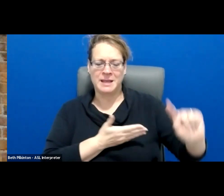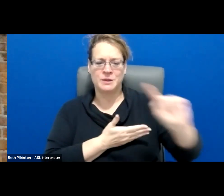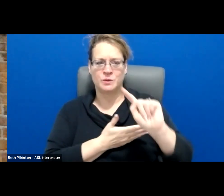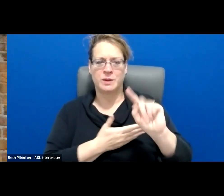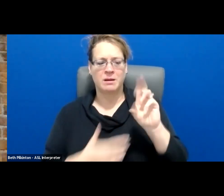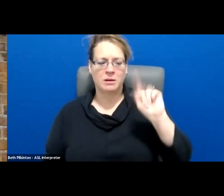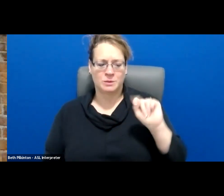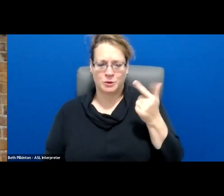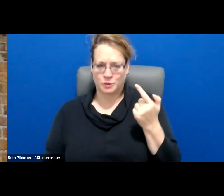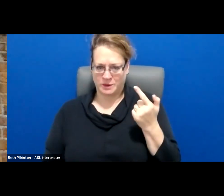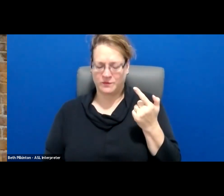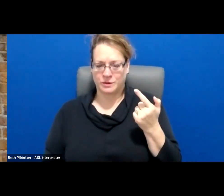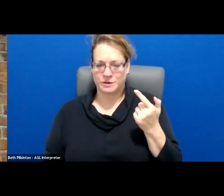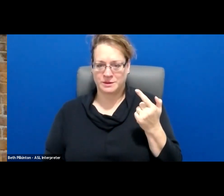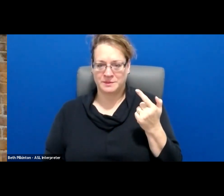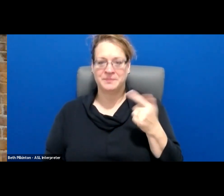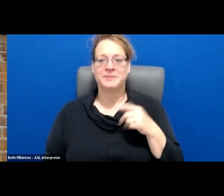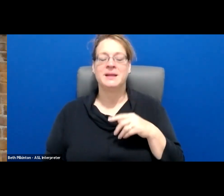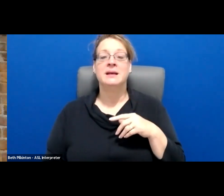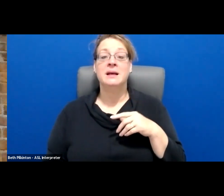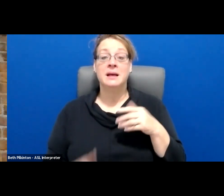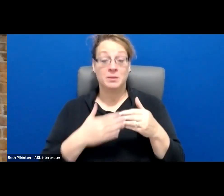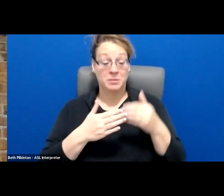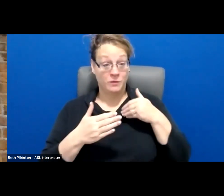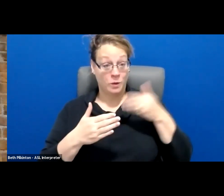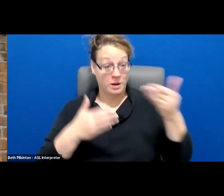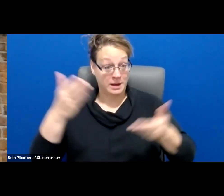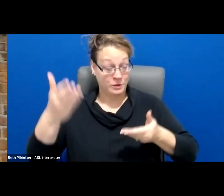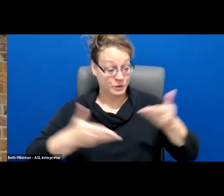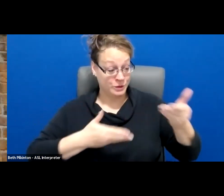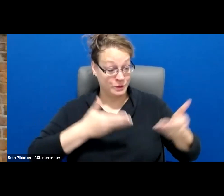And how we can assist people with disabilities in the workforce.